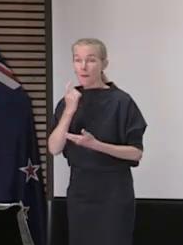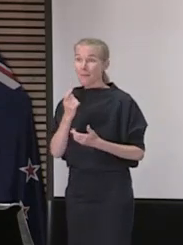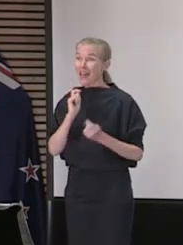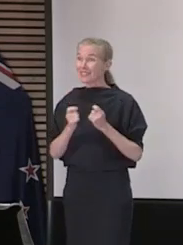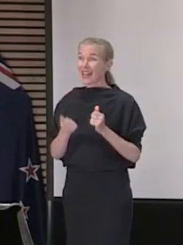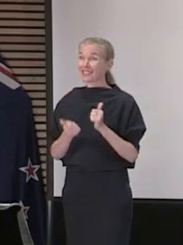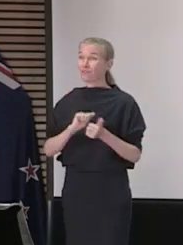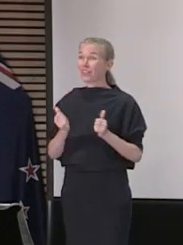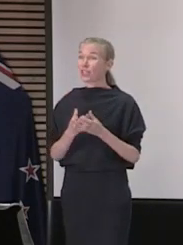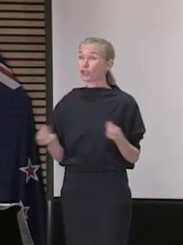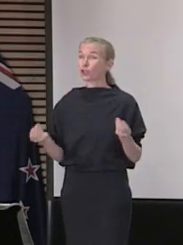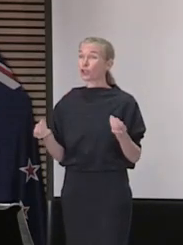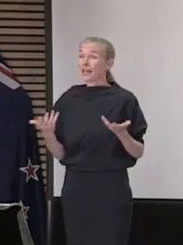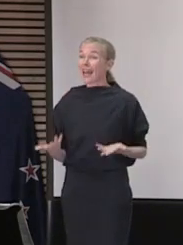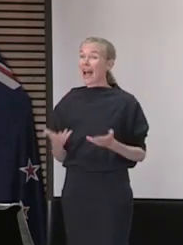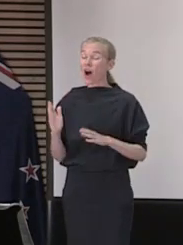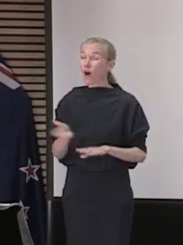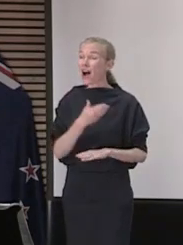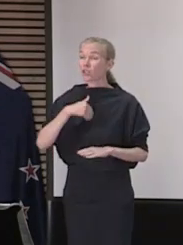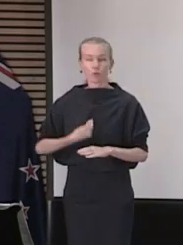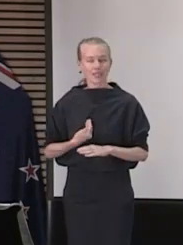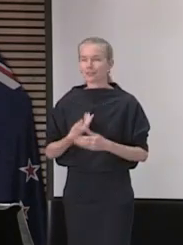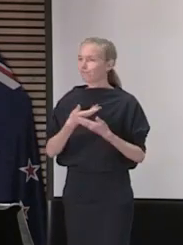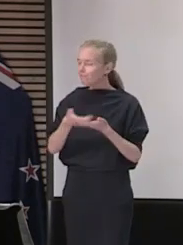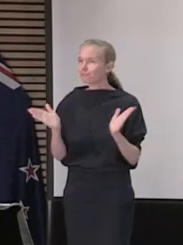So very wide testing ofanyone with influenza likeillness symptoms.